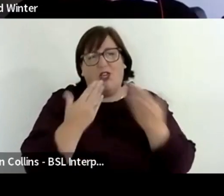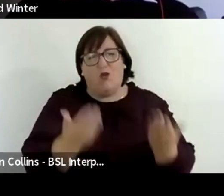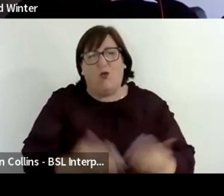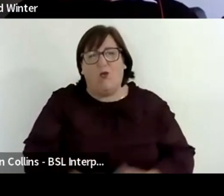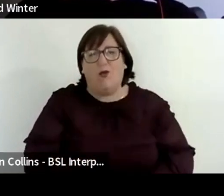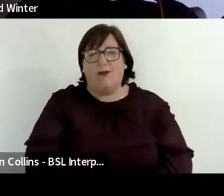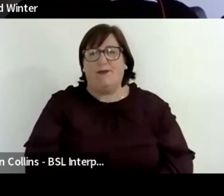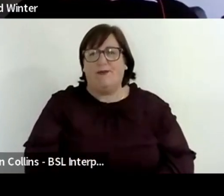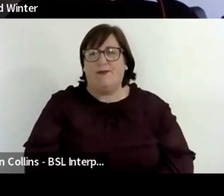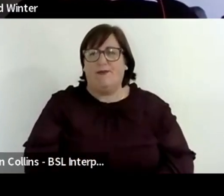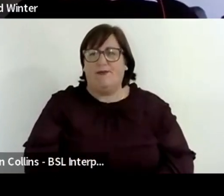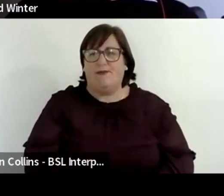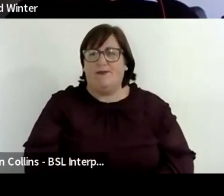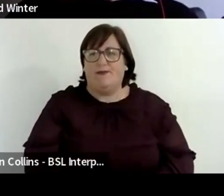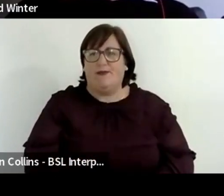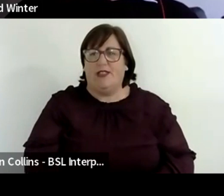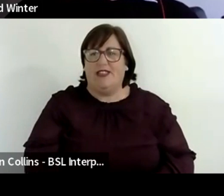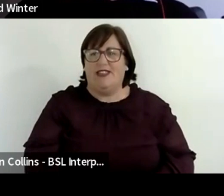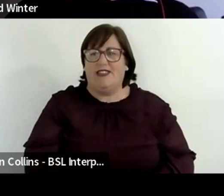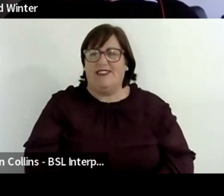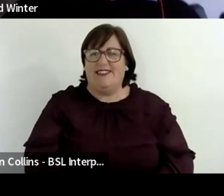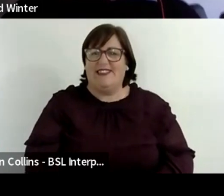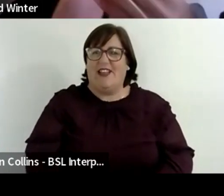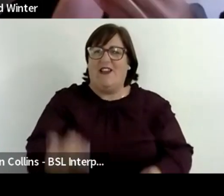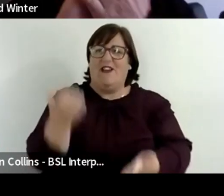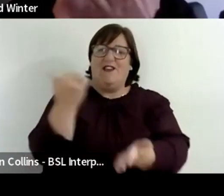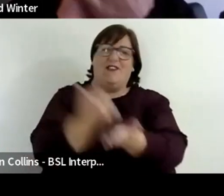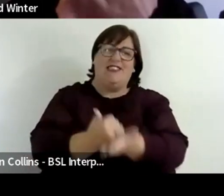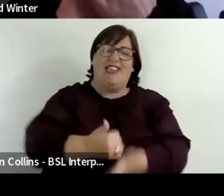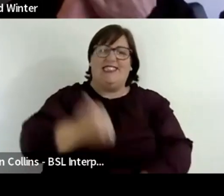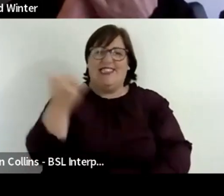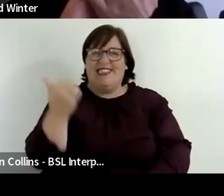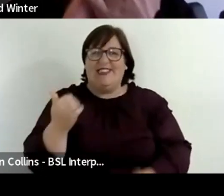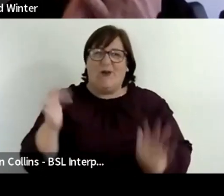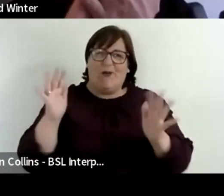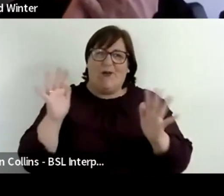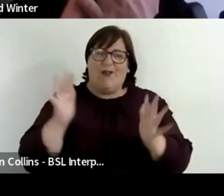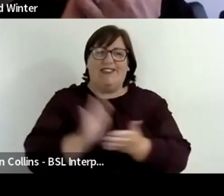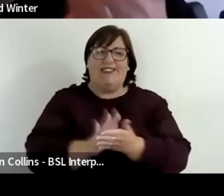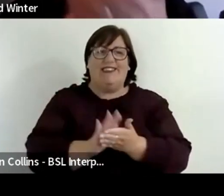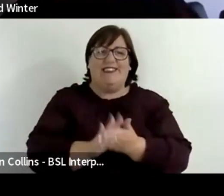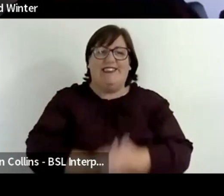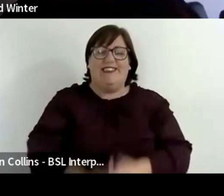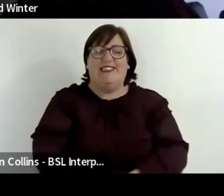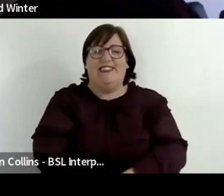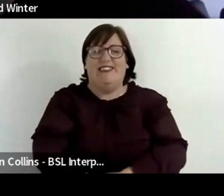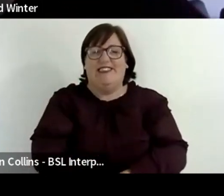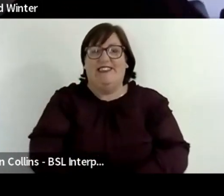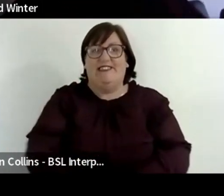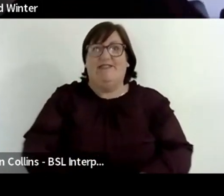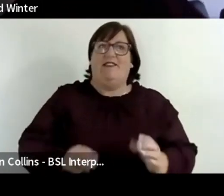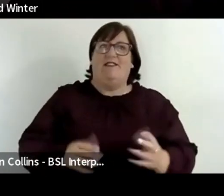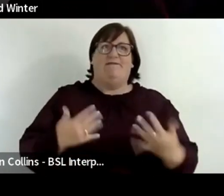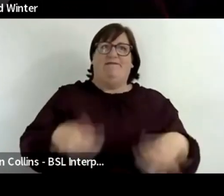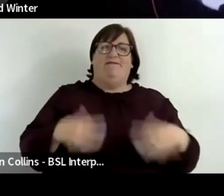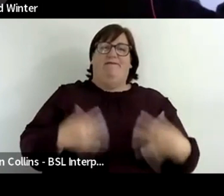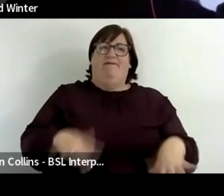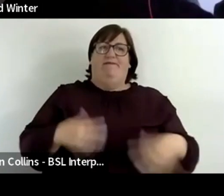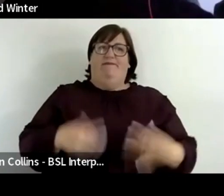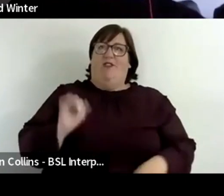I feel like giving you a round of applause. That is an amazing story. Thank you for sharing that with us.